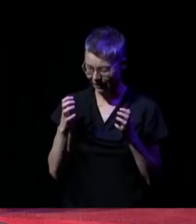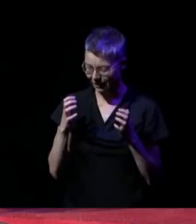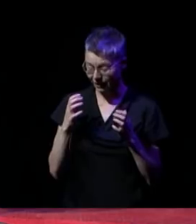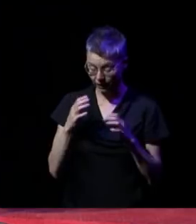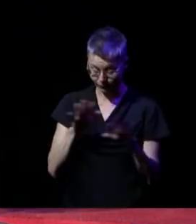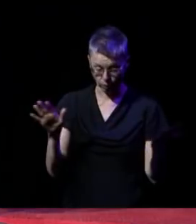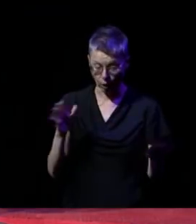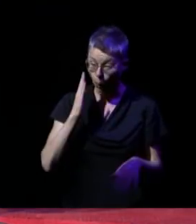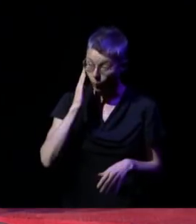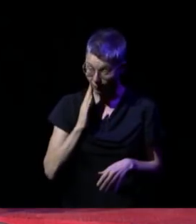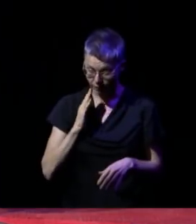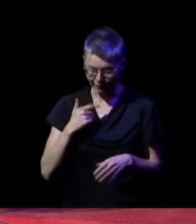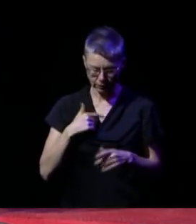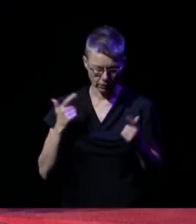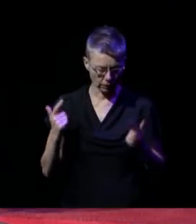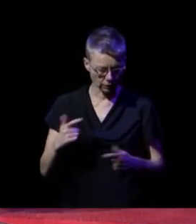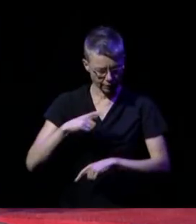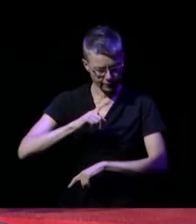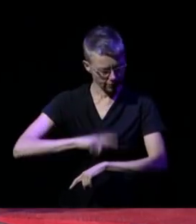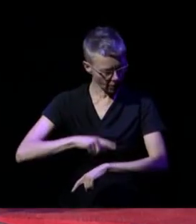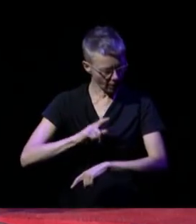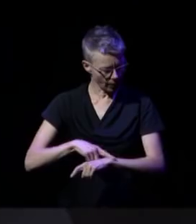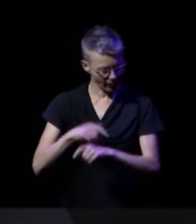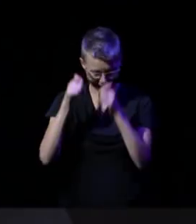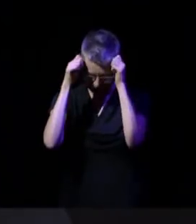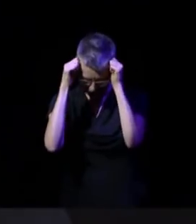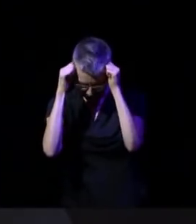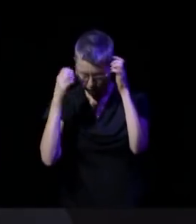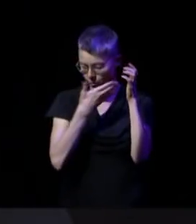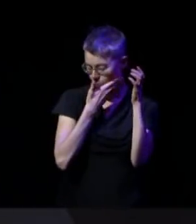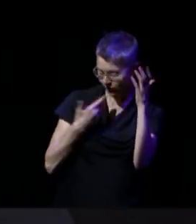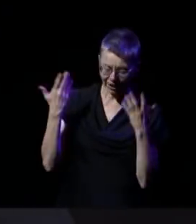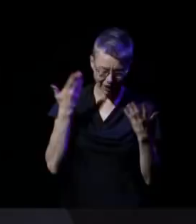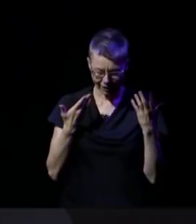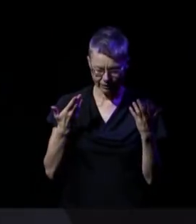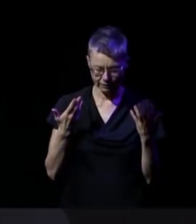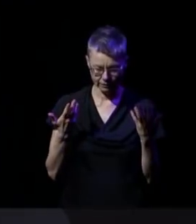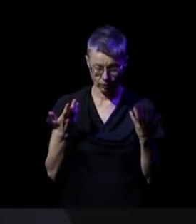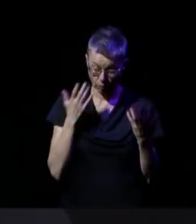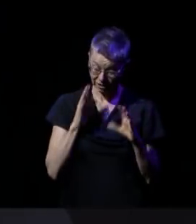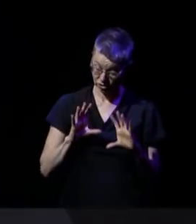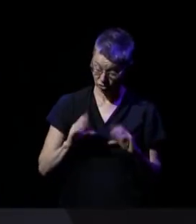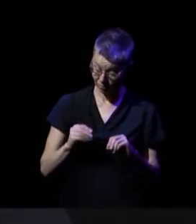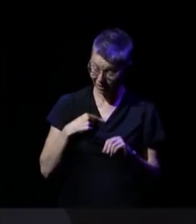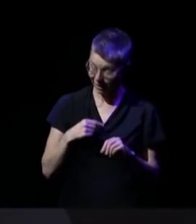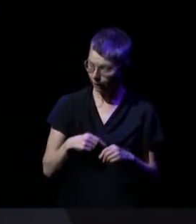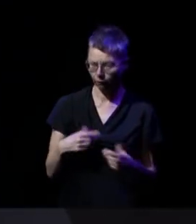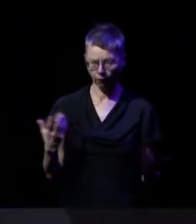I mean, we just have to spend so much time dealing with our hair and our beauty and our blah, blah, blah. I mean, and once I stopped doing that, it was like I had a whole other lifetime.